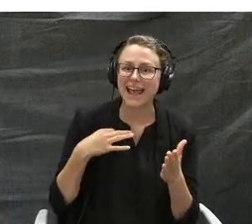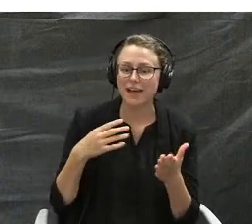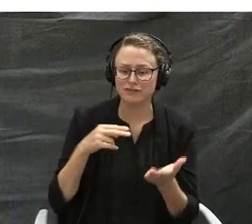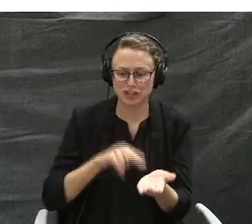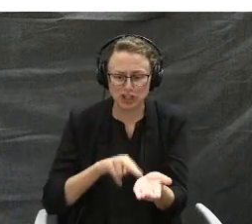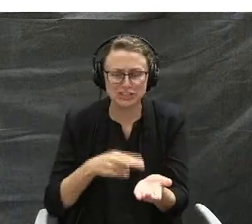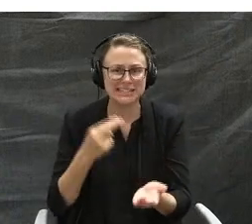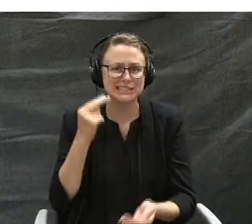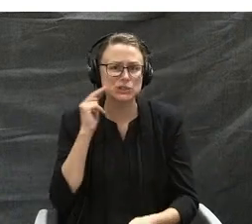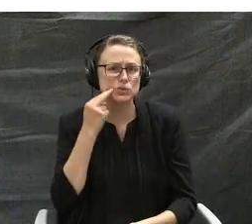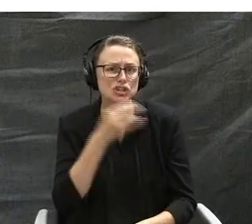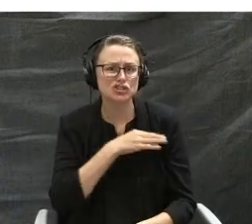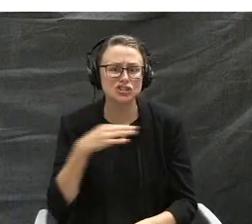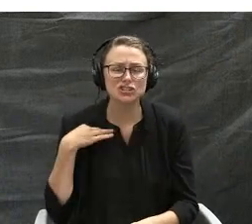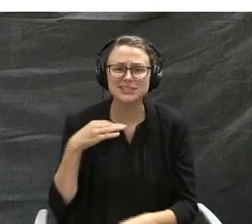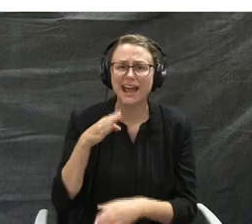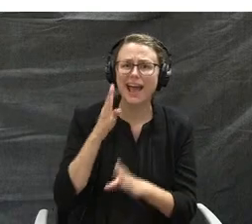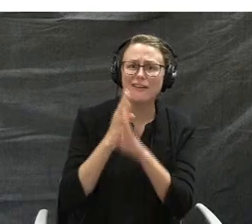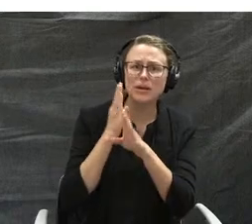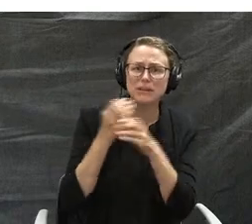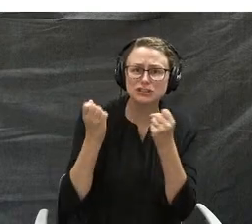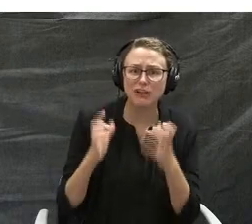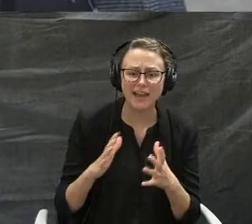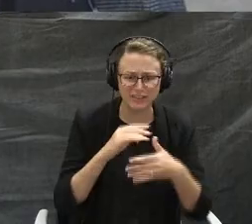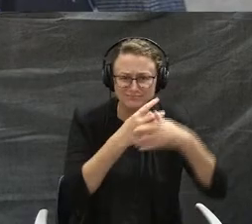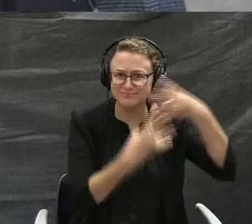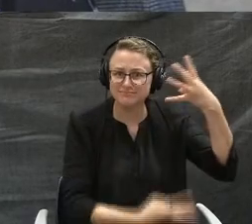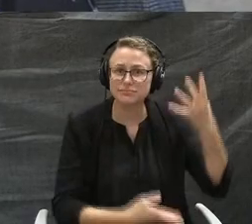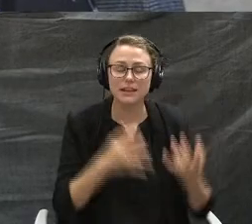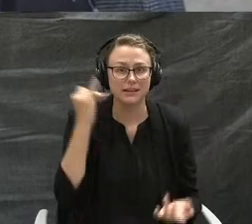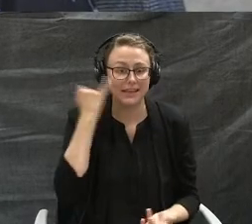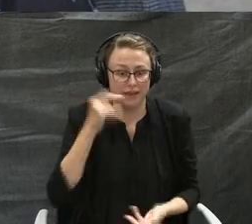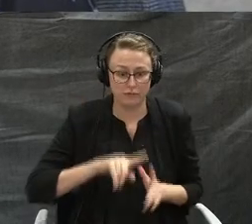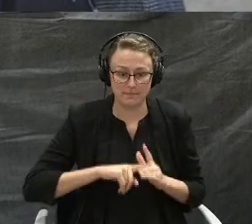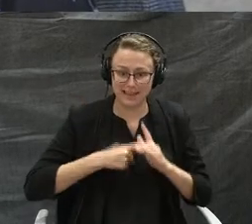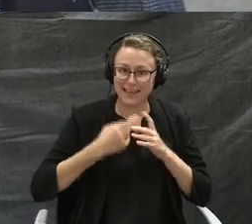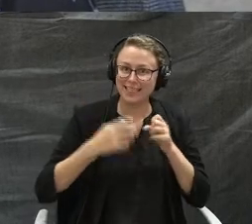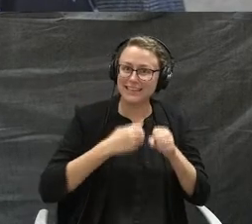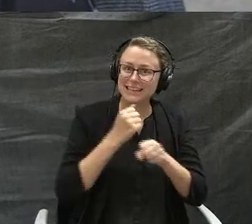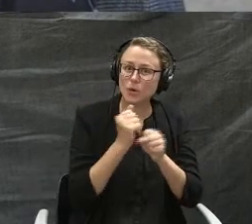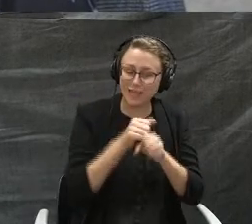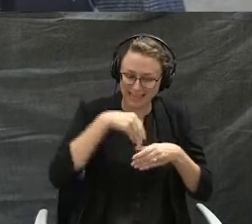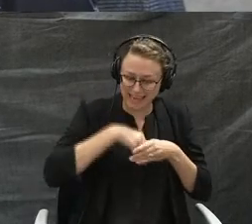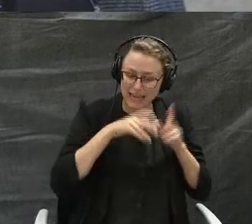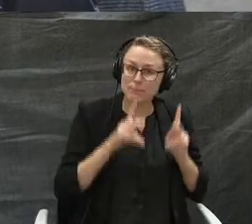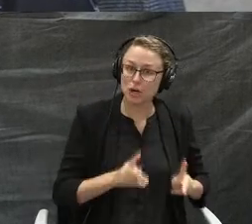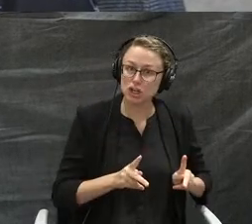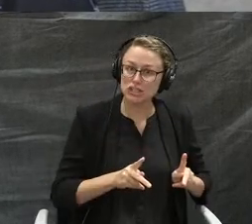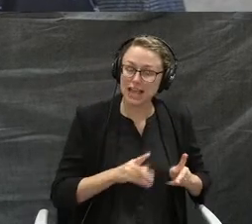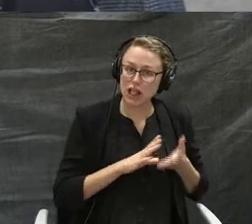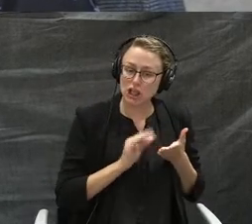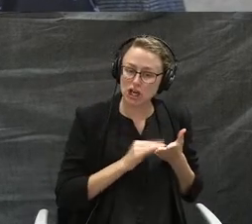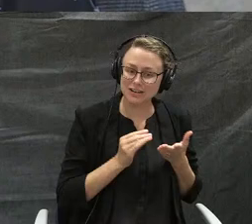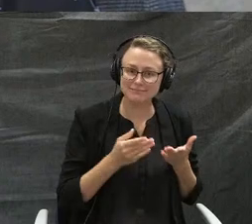staff, bus drivers, etc. If we begin the year with an in person portion of learning, what